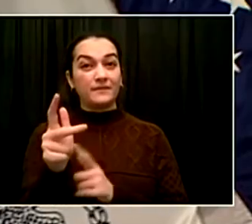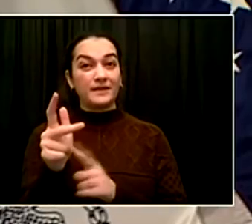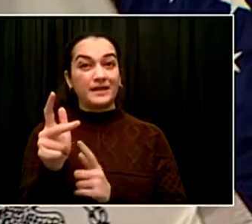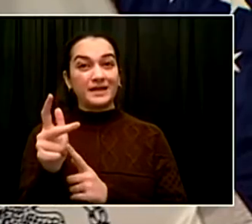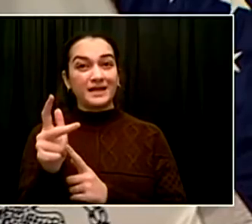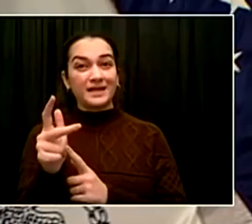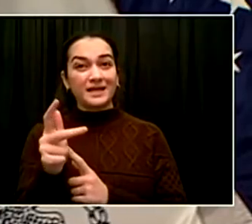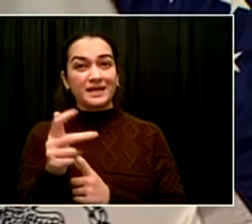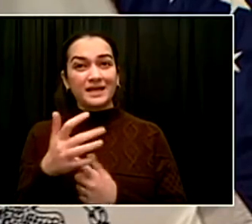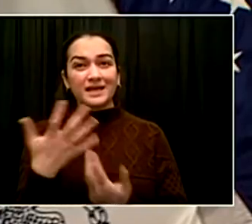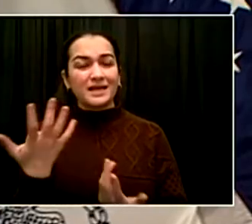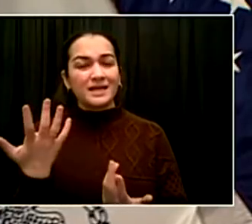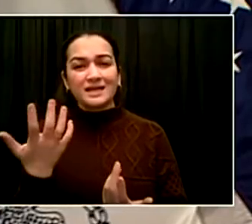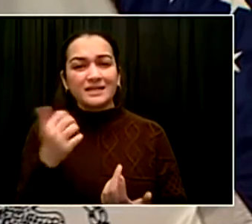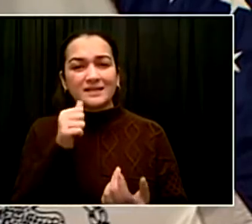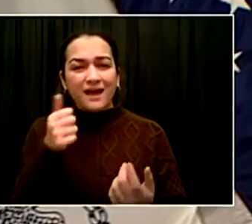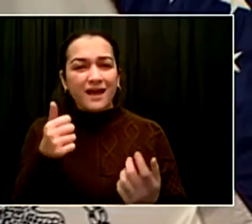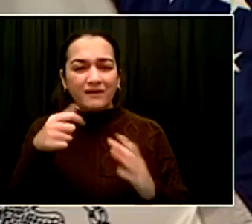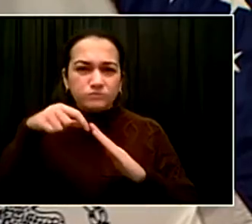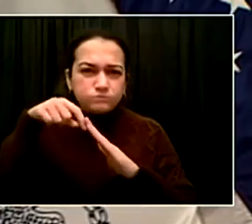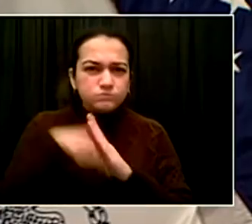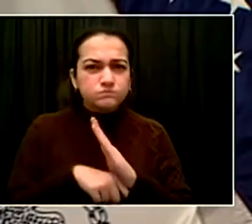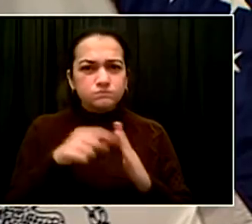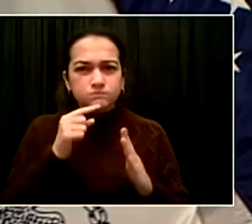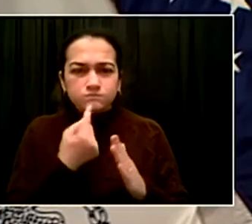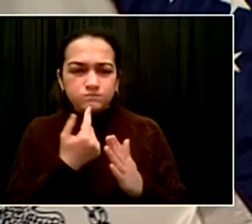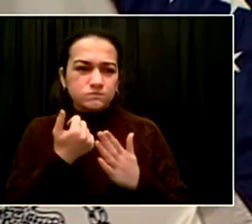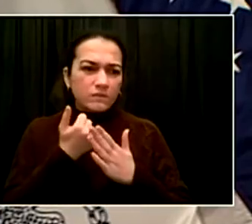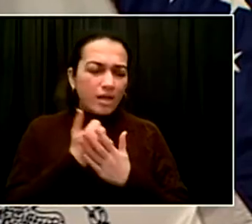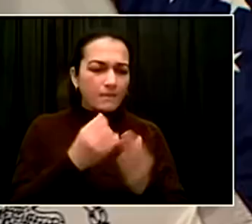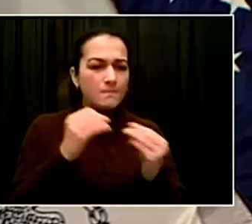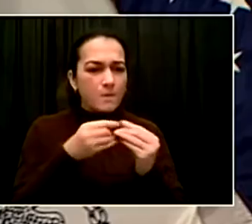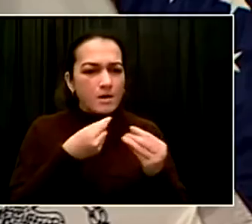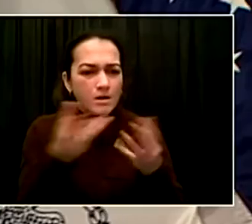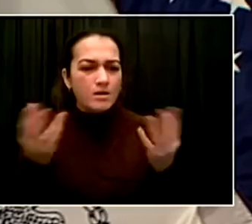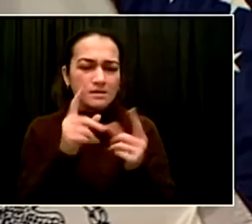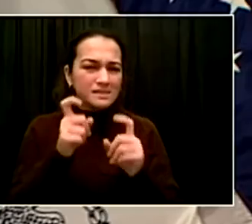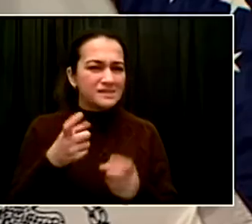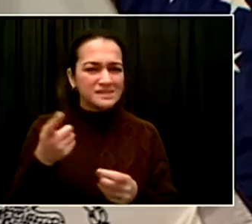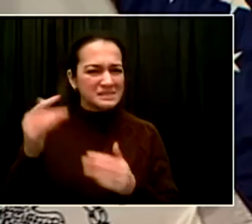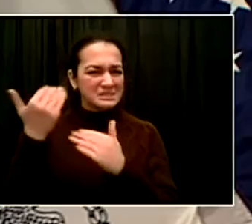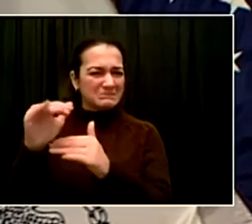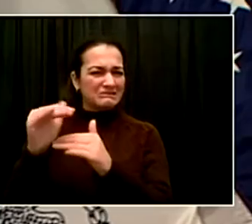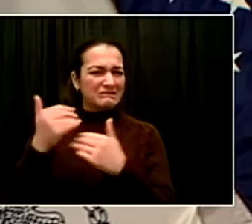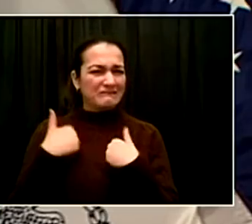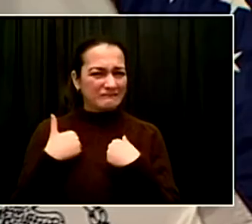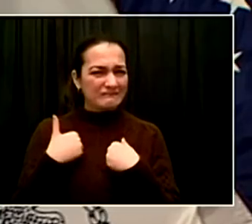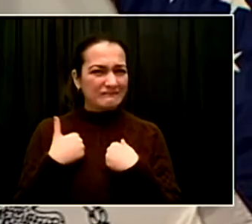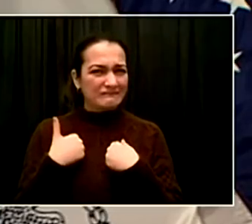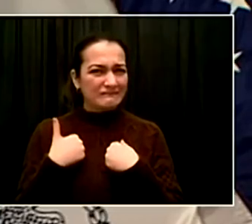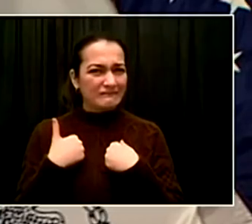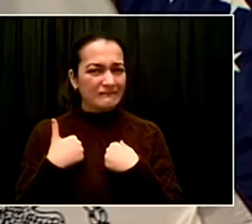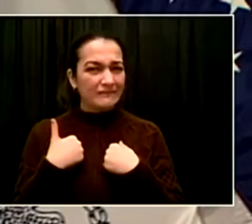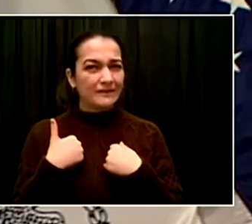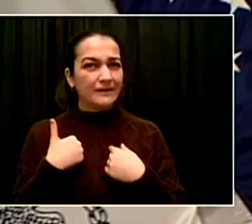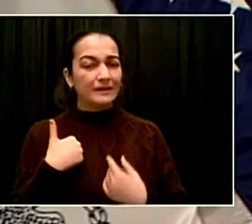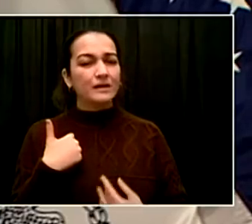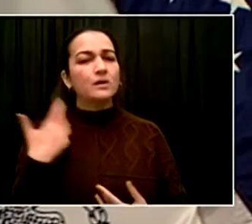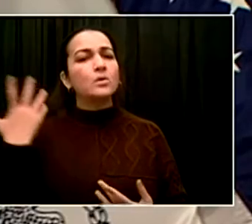CAPACITY IS NOT AS MUCH AS YOU WOULD FIND IN A CITY SITE IS.